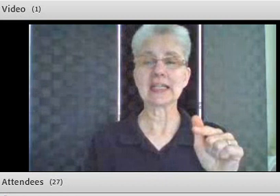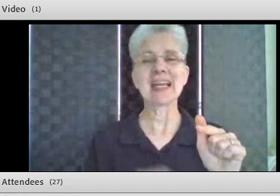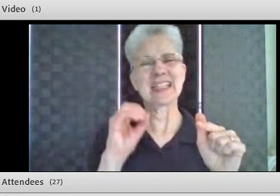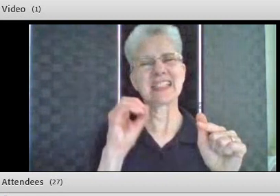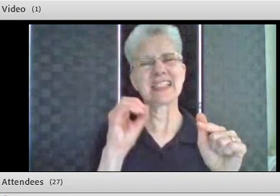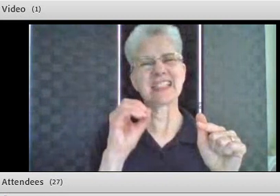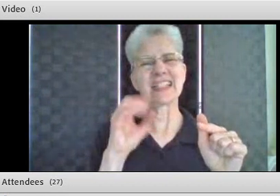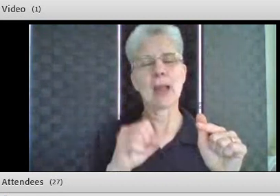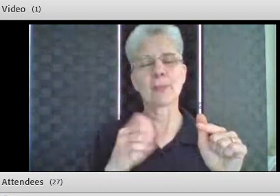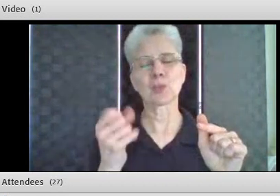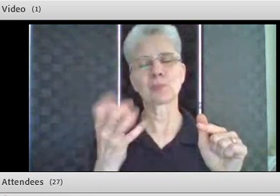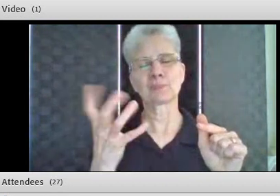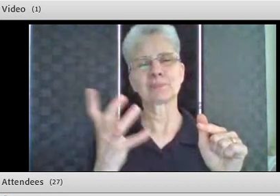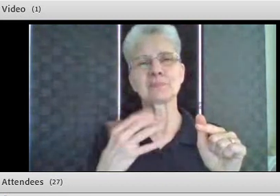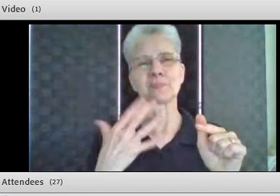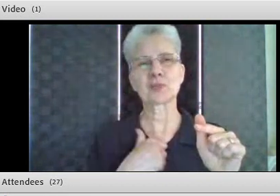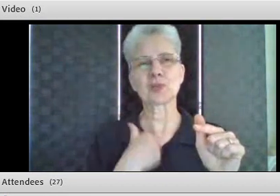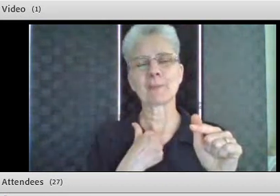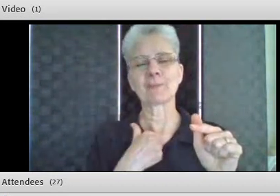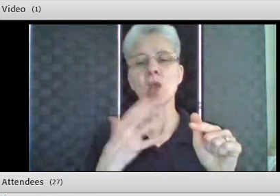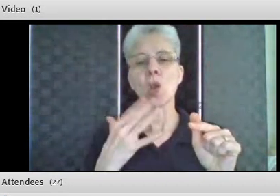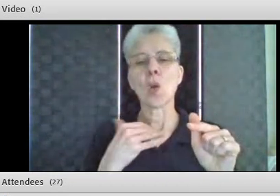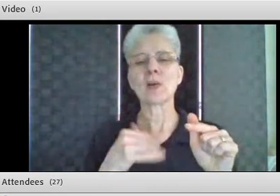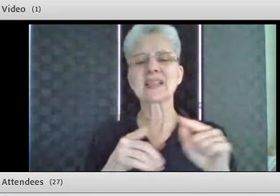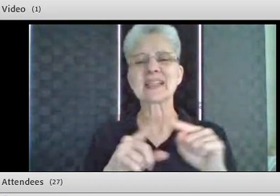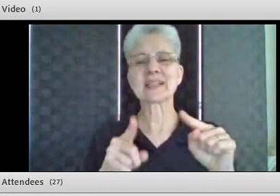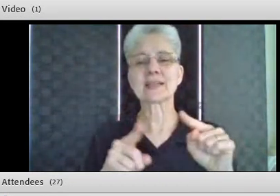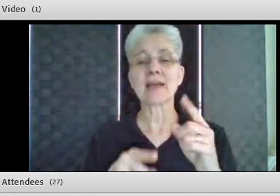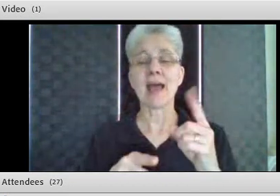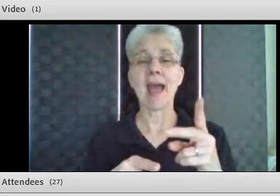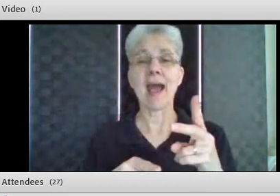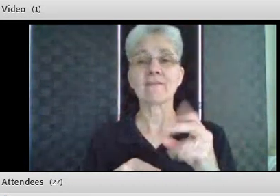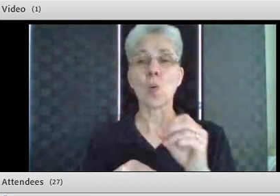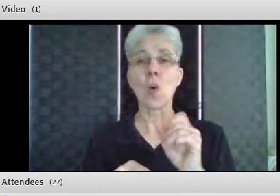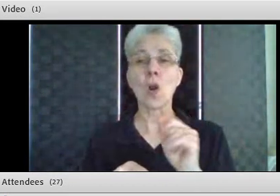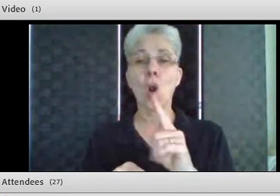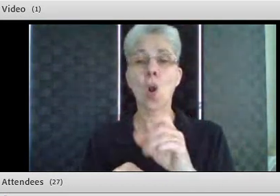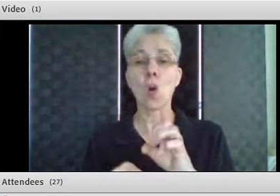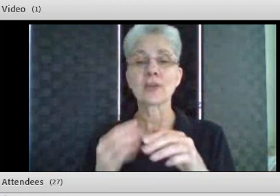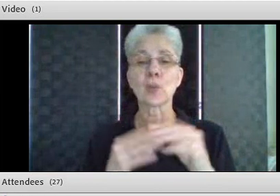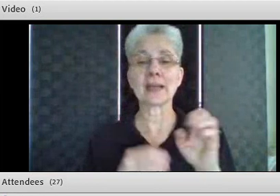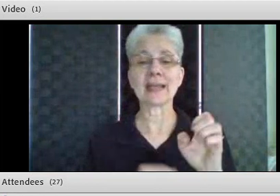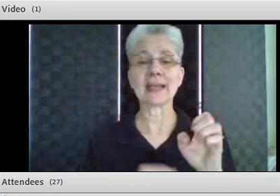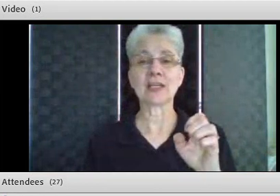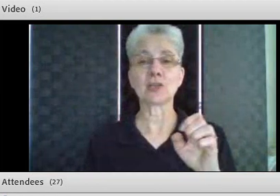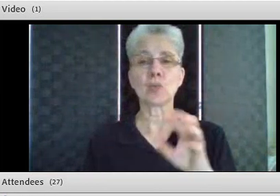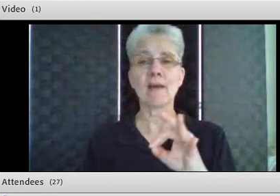Now trick question: From here to here -- You guys can write it in the chat box if you want. Sorry. Ryan: Trying to sabotage us. Hilary: Teaching habits die hard.